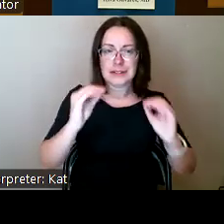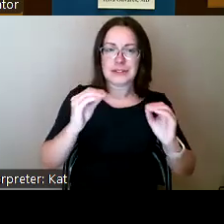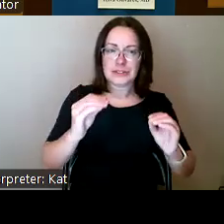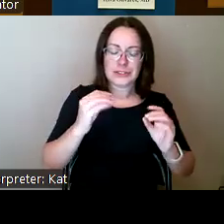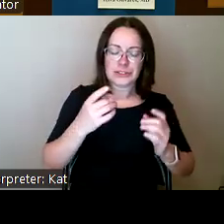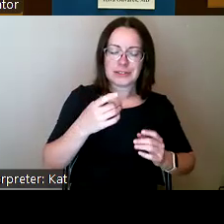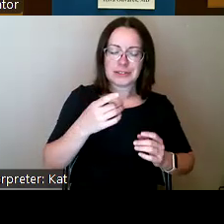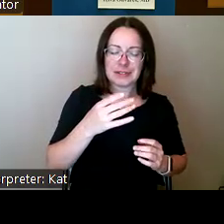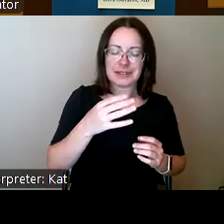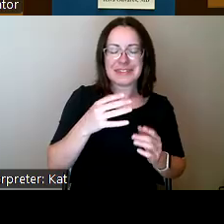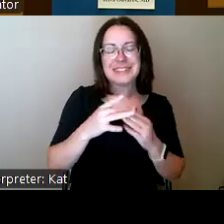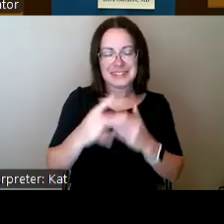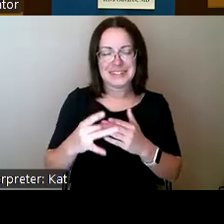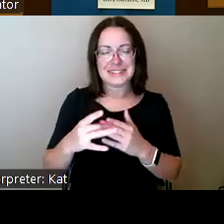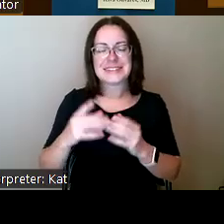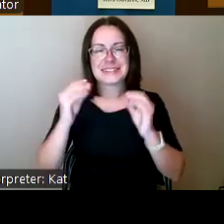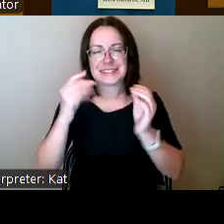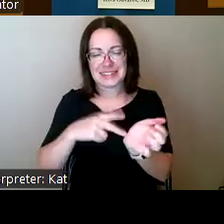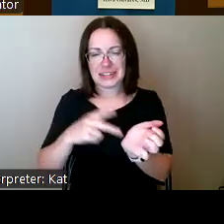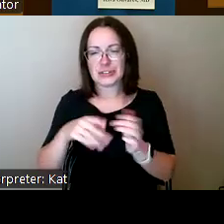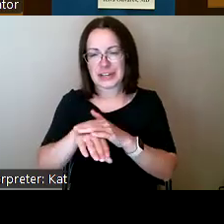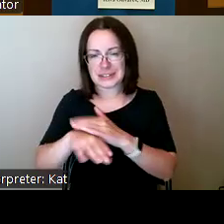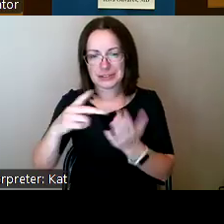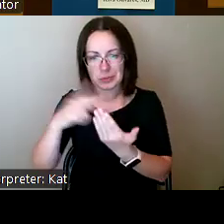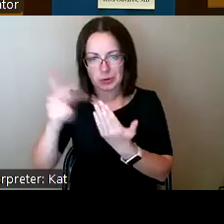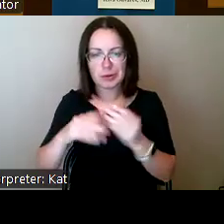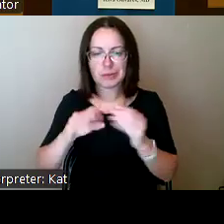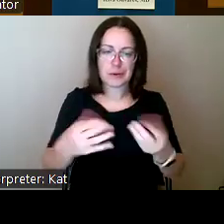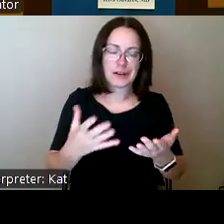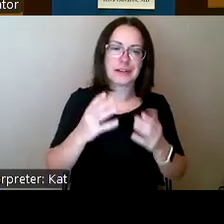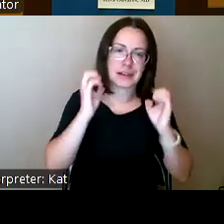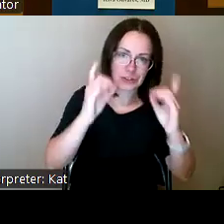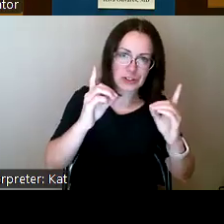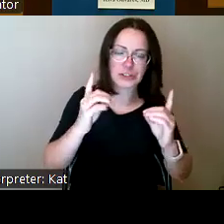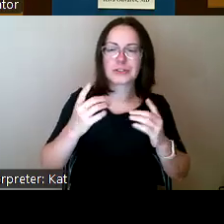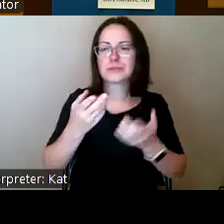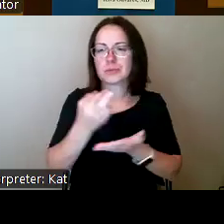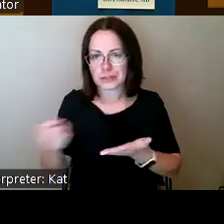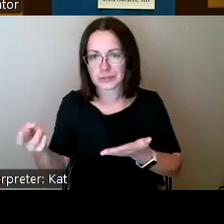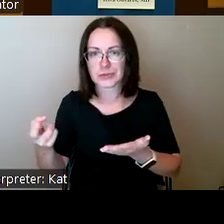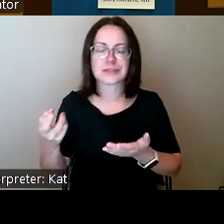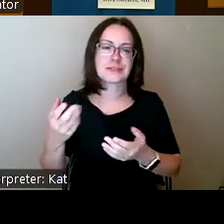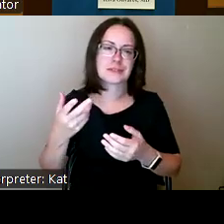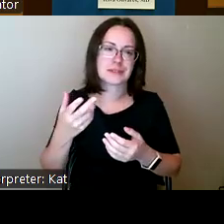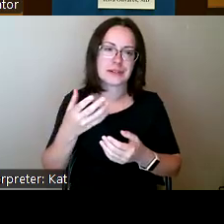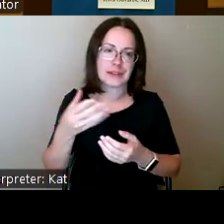access program providing education resources and clinical consultation to clinicians across the New